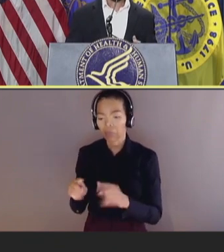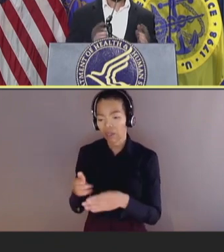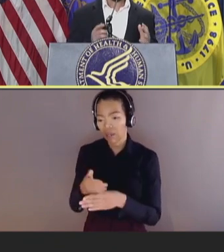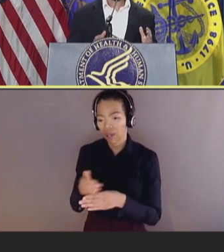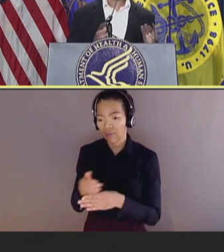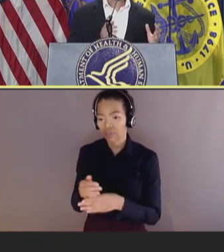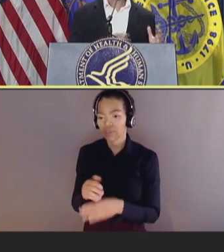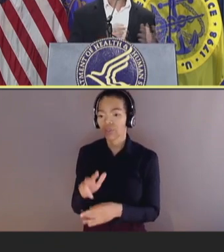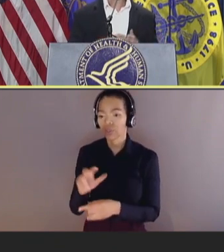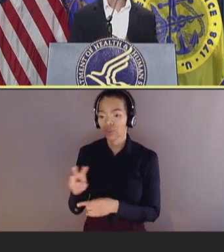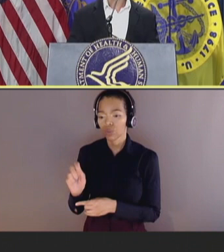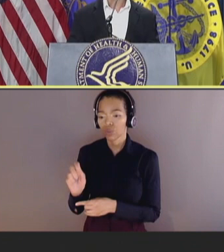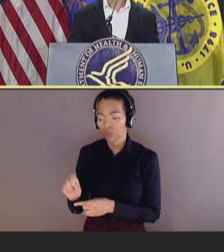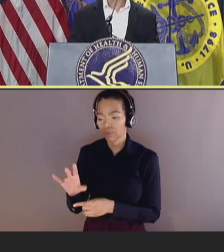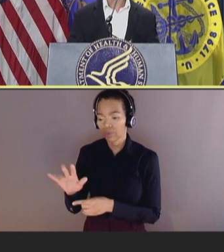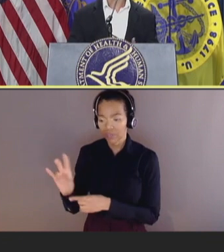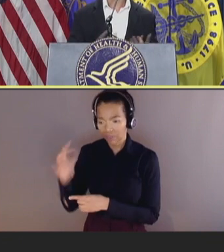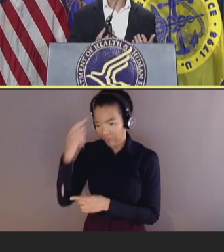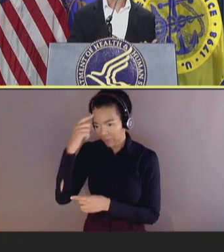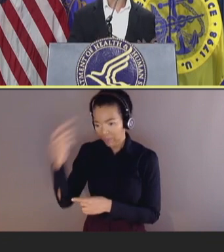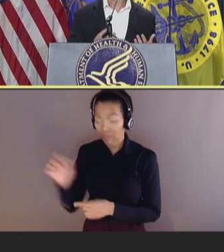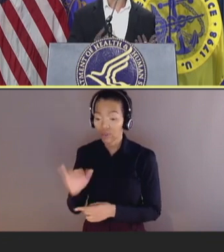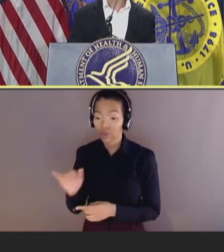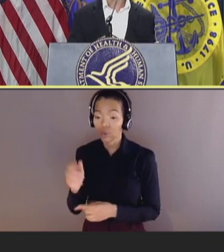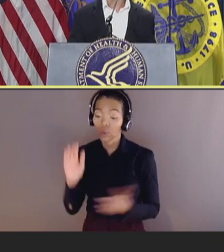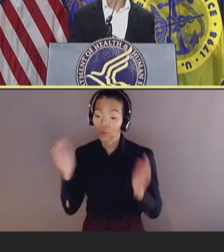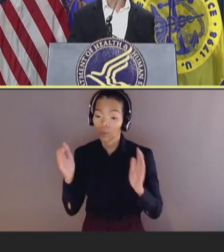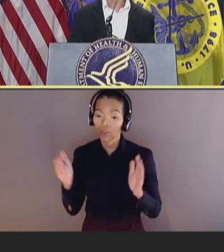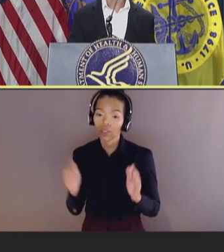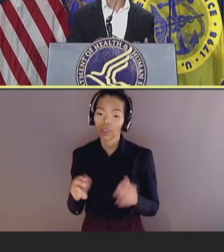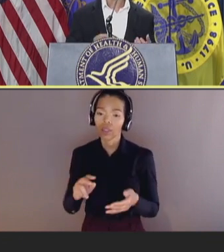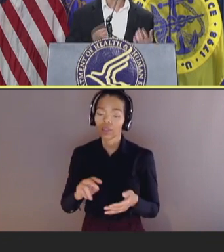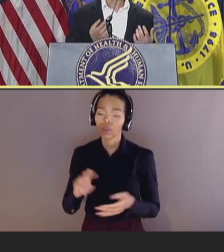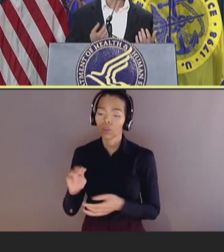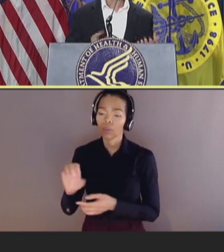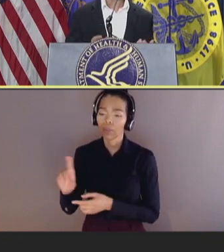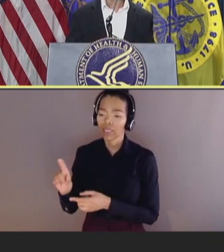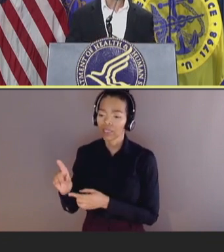And in comparison, we looked at what is Medicaid reimbursing? The median Medicaid